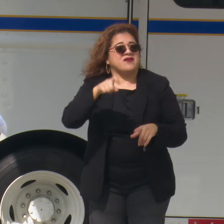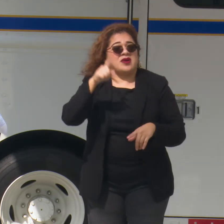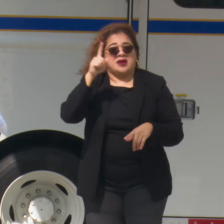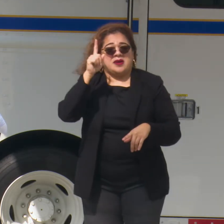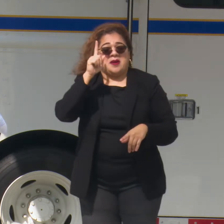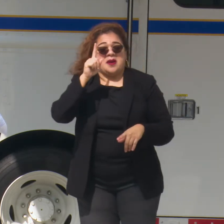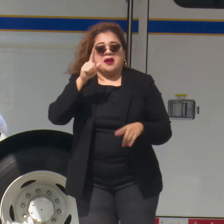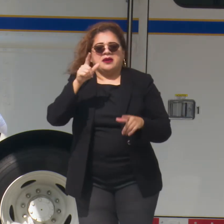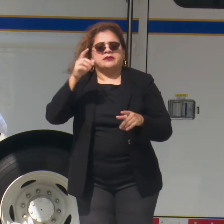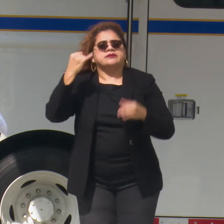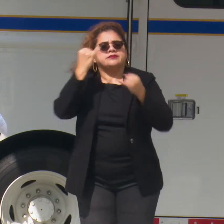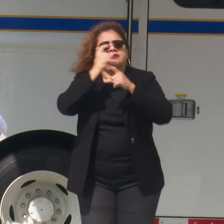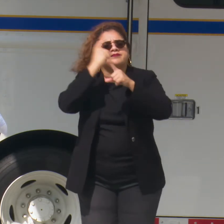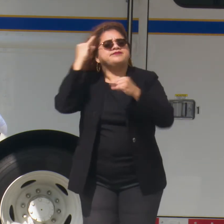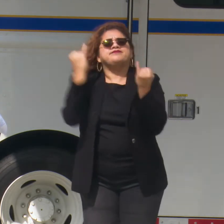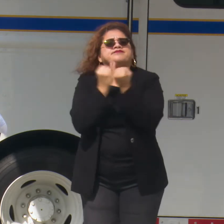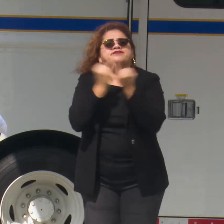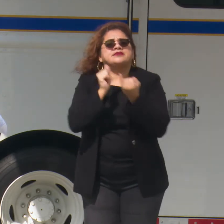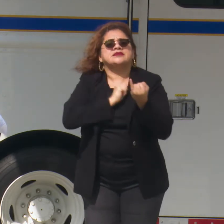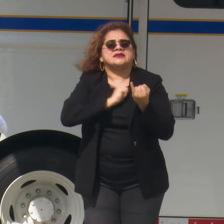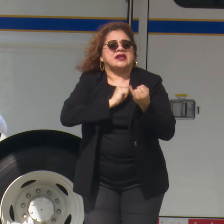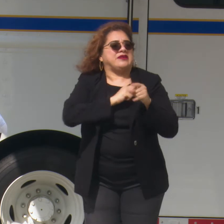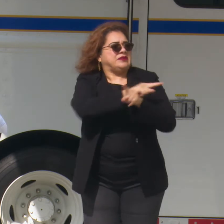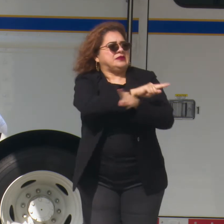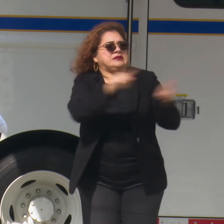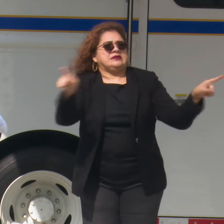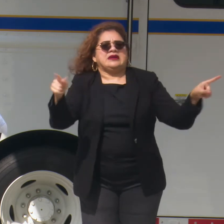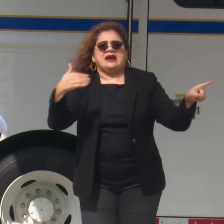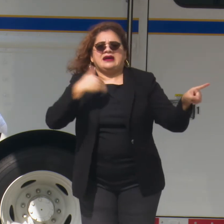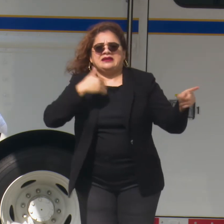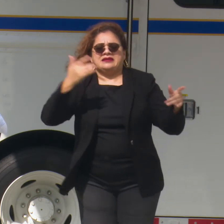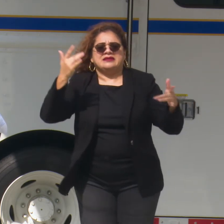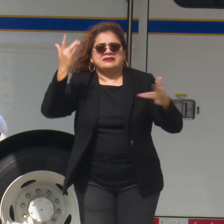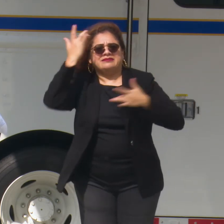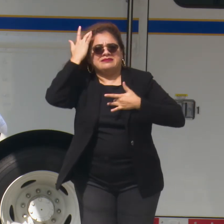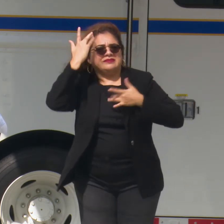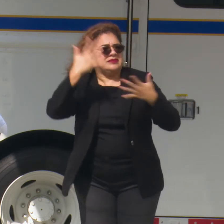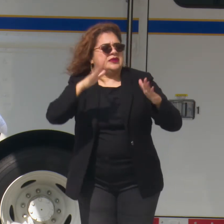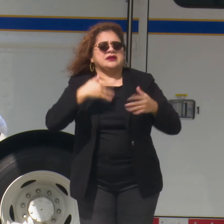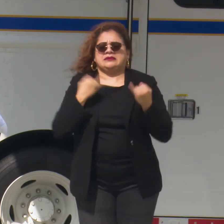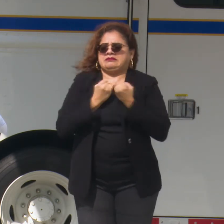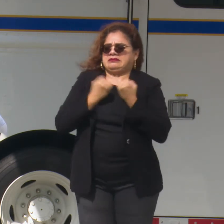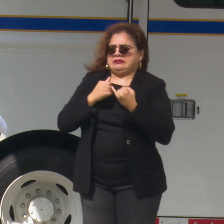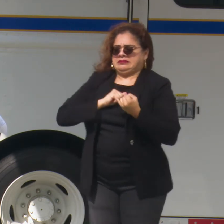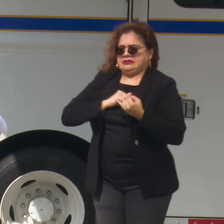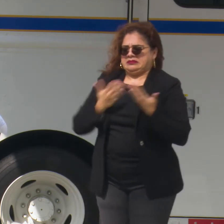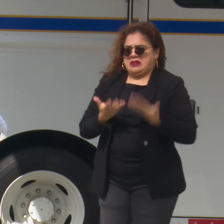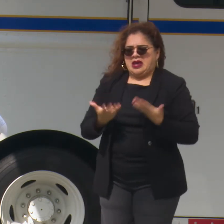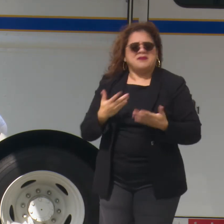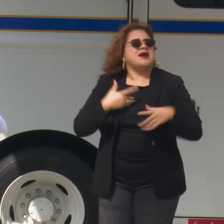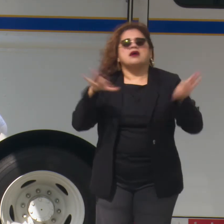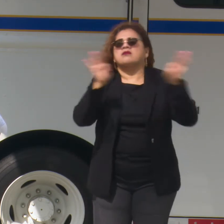everything you can to keep people safe. I want to share a little about the data. We in public health spend a lot of time with our data.